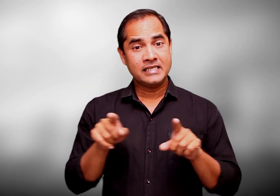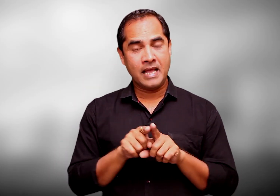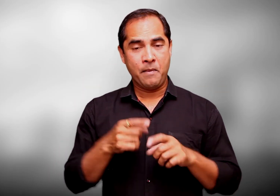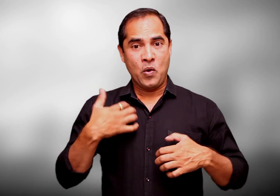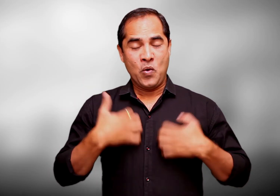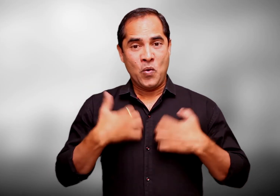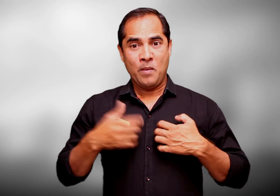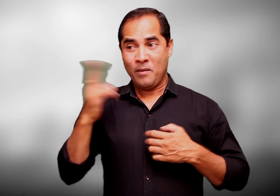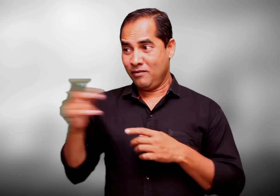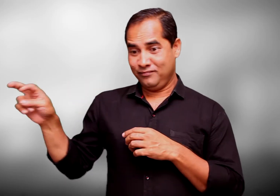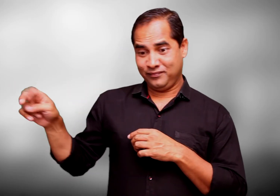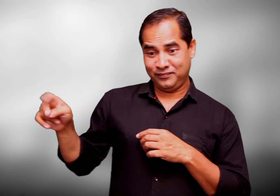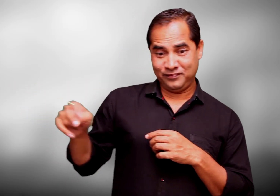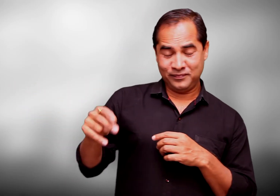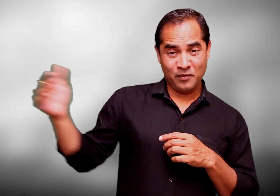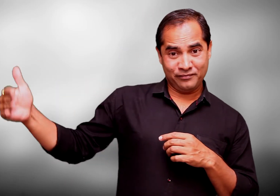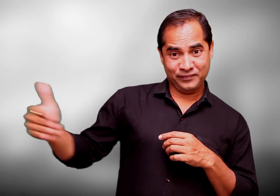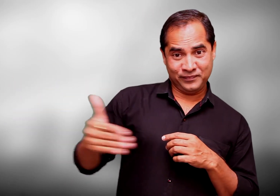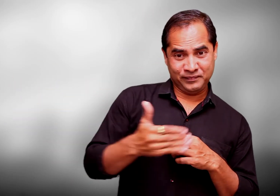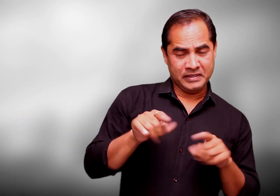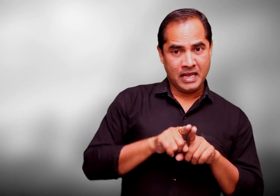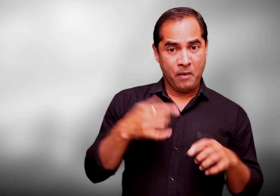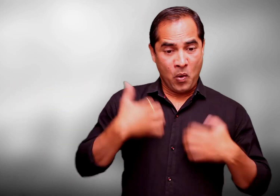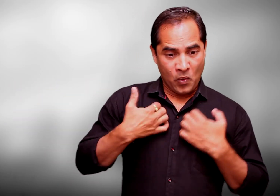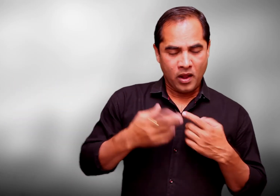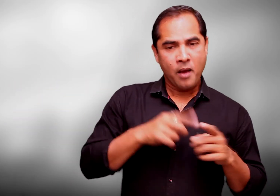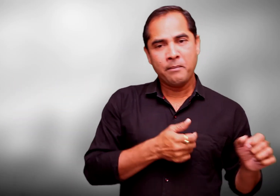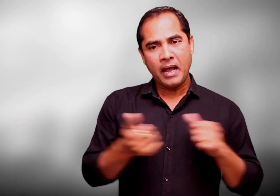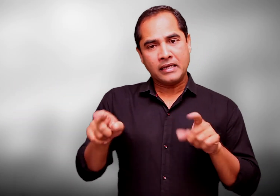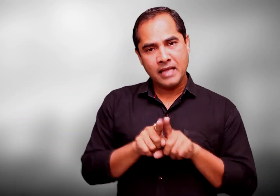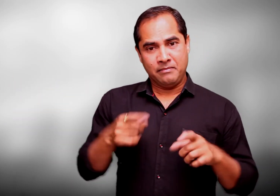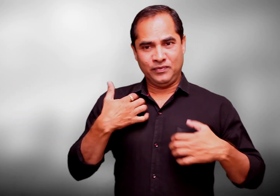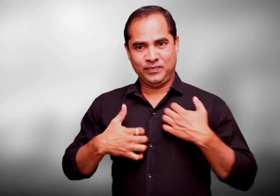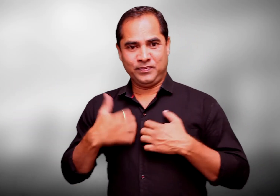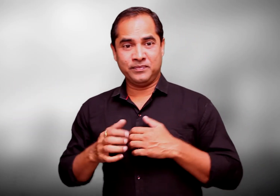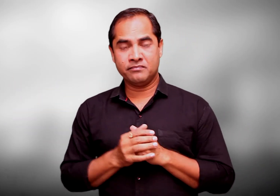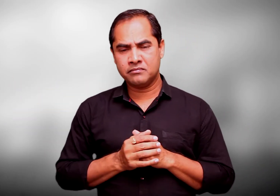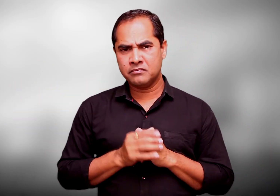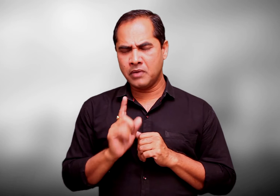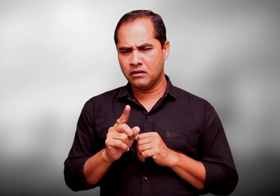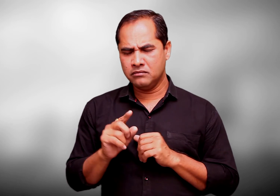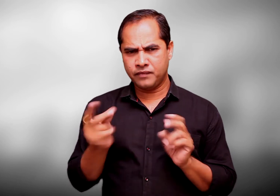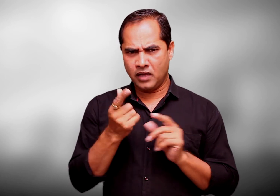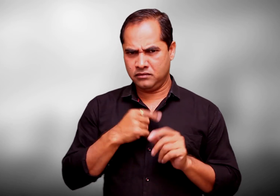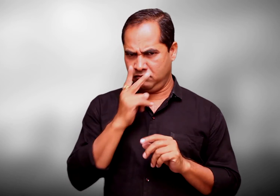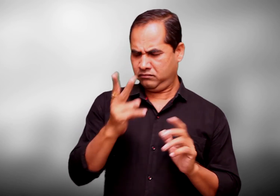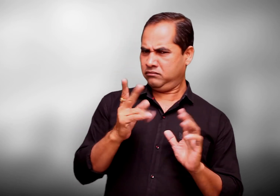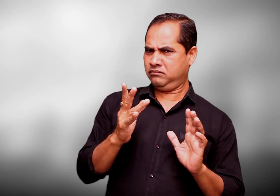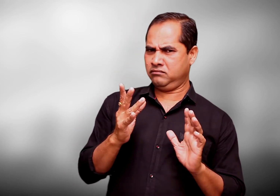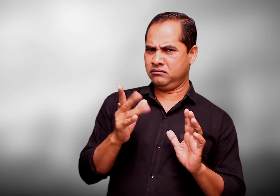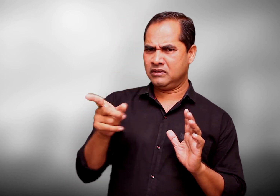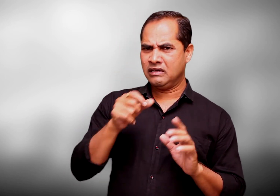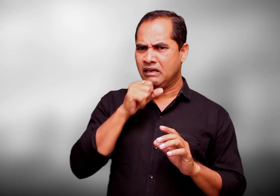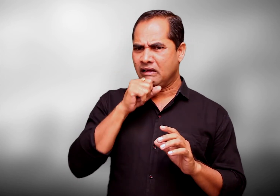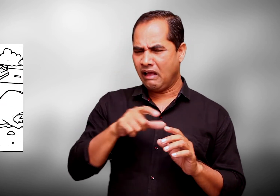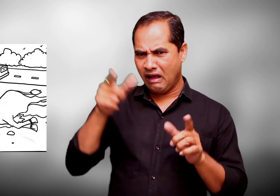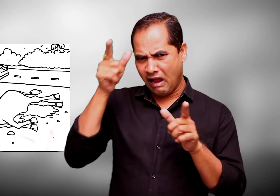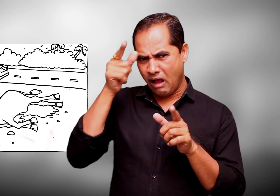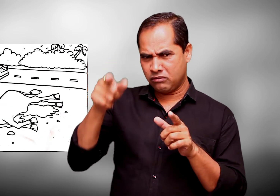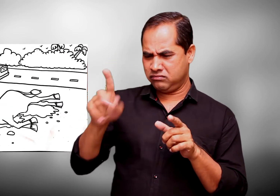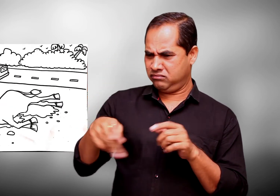the same excitement, that she had felt the first time. But suddenly, she saw a